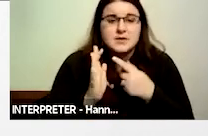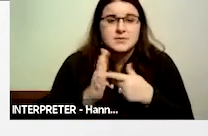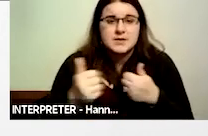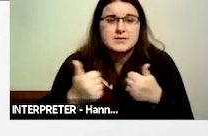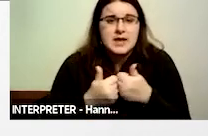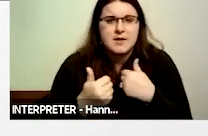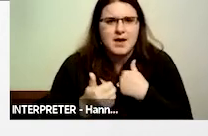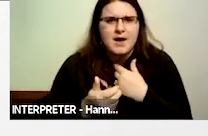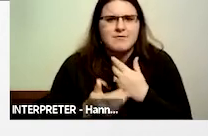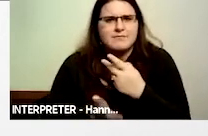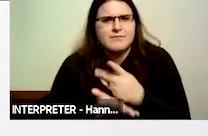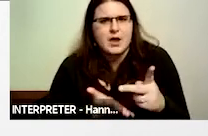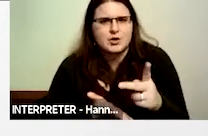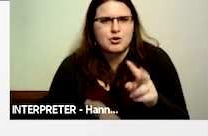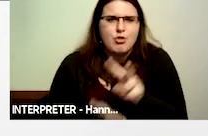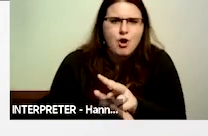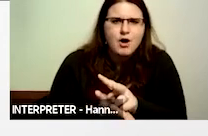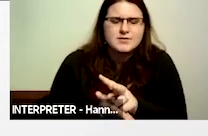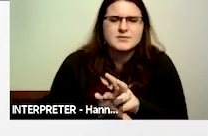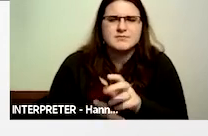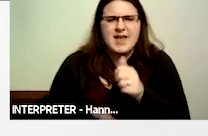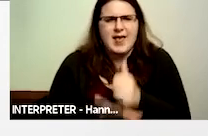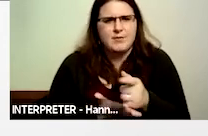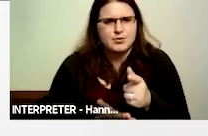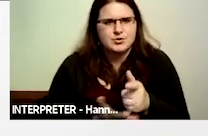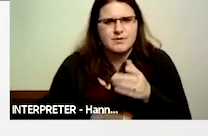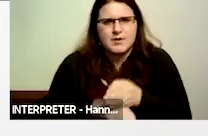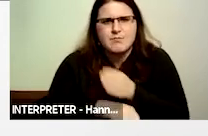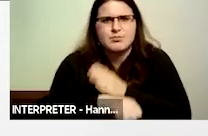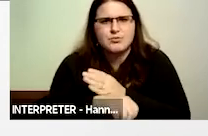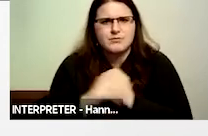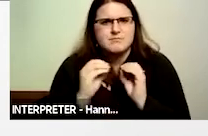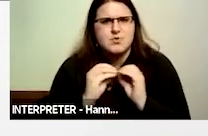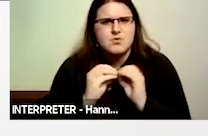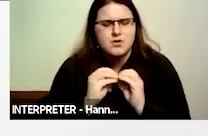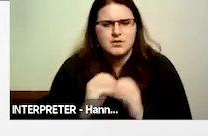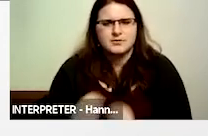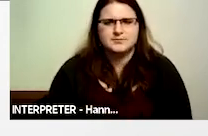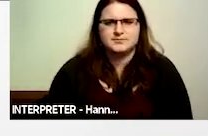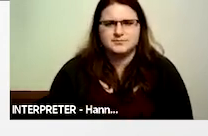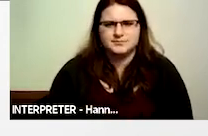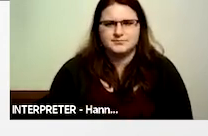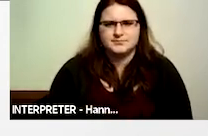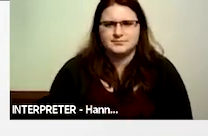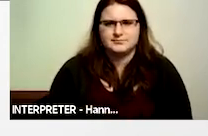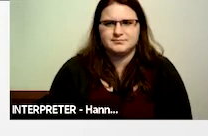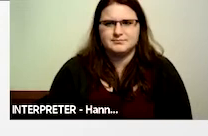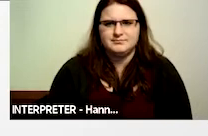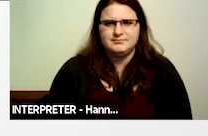you want to pick up your you know yourself and do it again and get to the next level. Ben Woelk: Yeah, sorry. You lost another life on a privacy violation. Yeah.